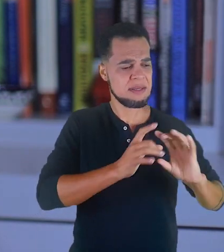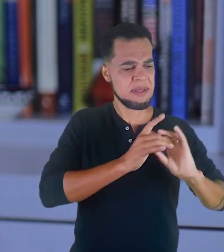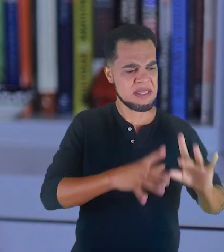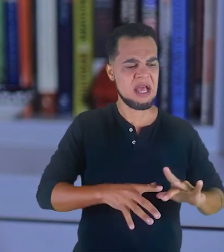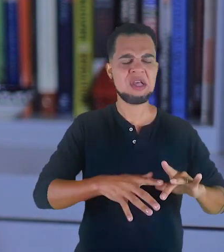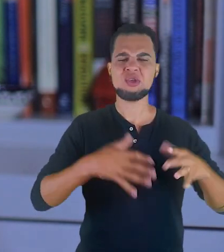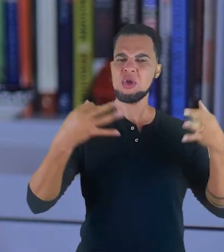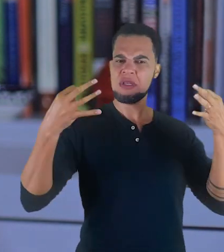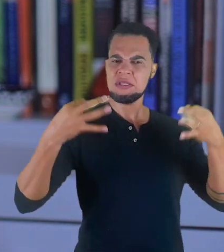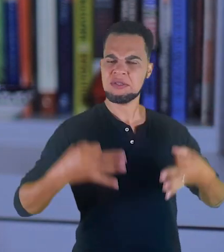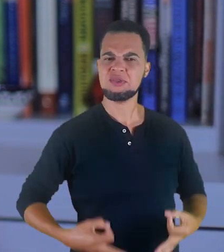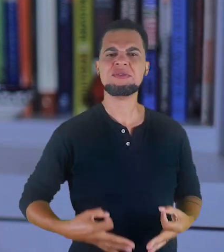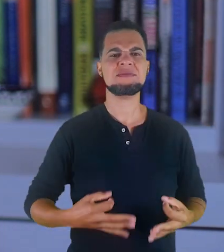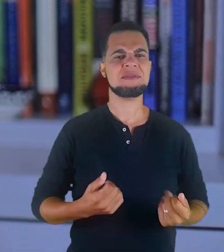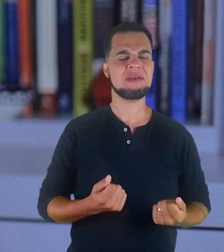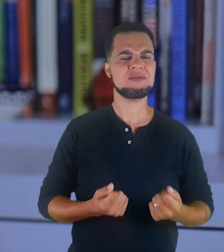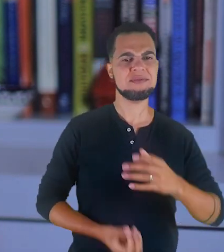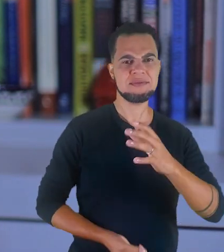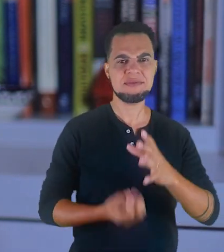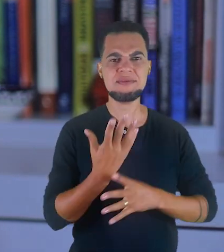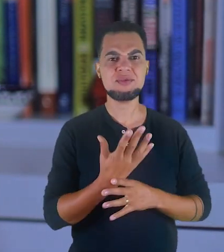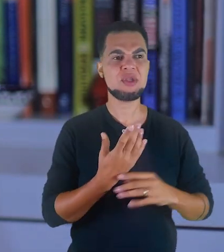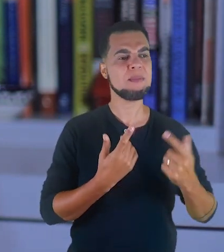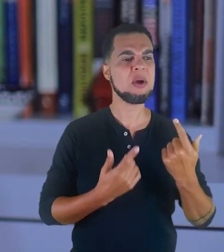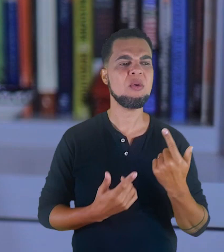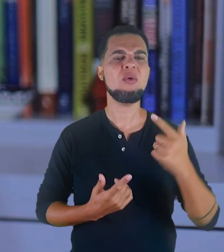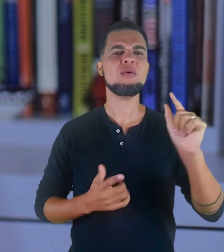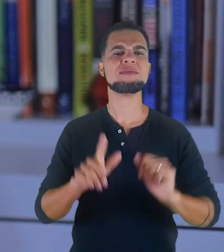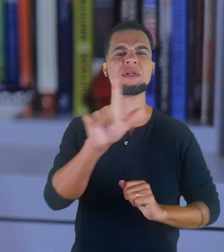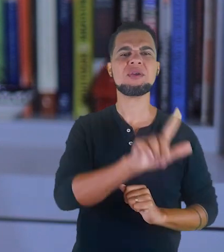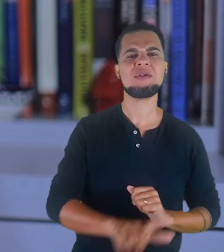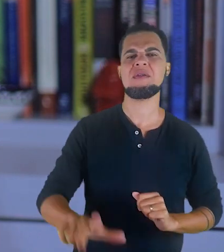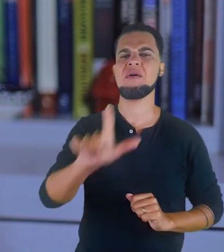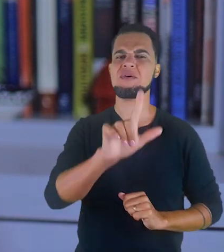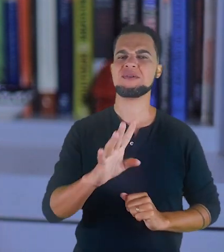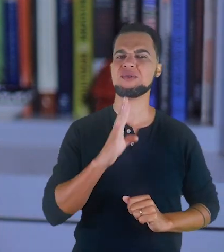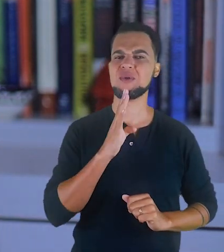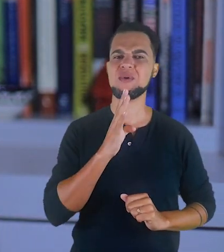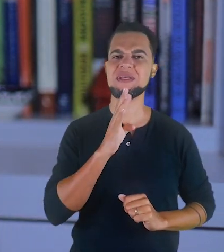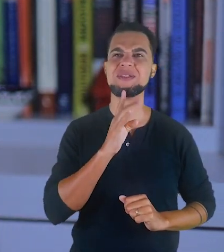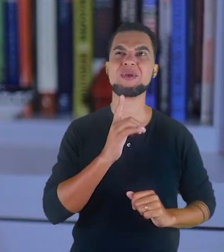based on honesty, based on building another logic of knowledge